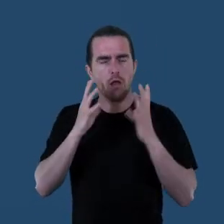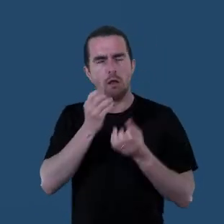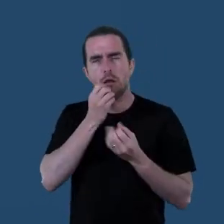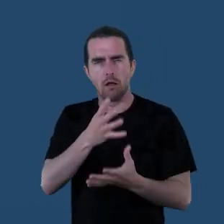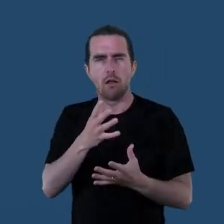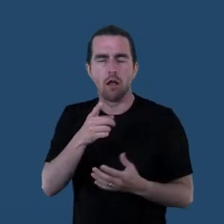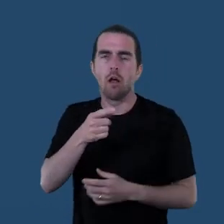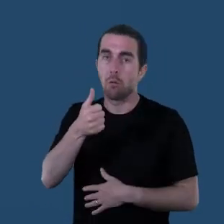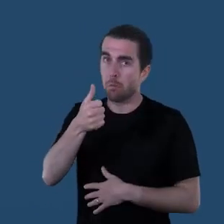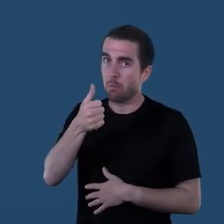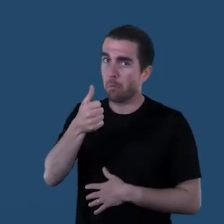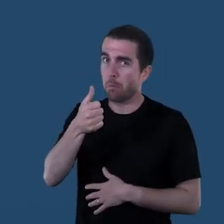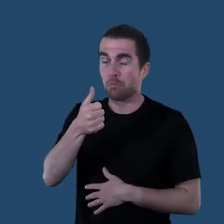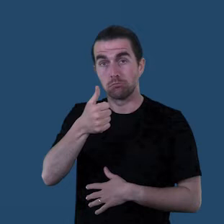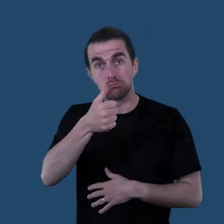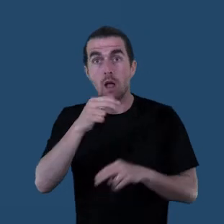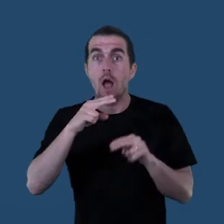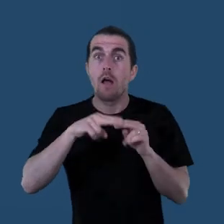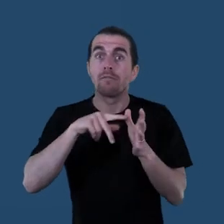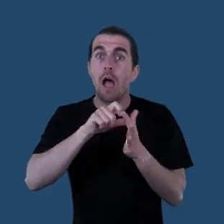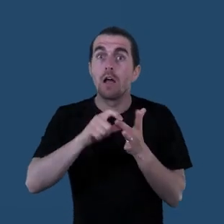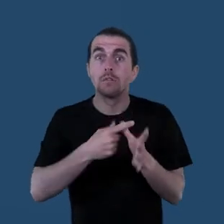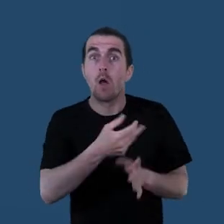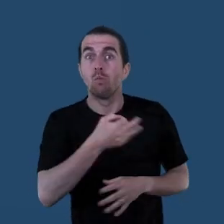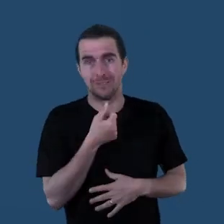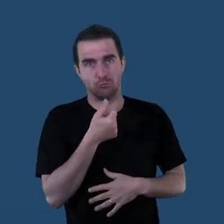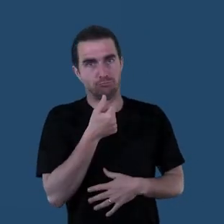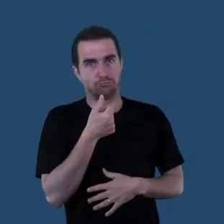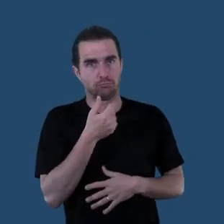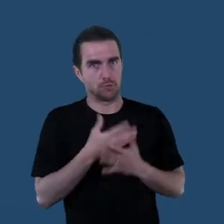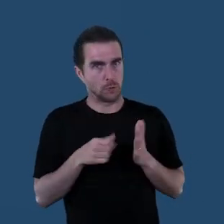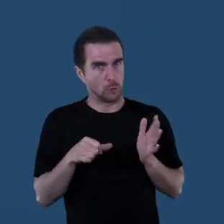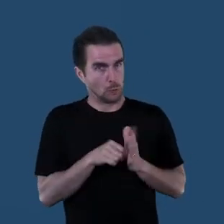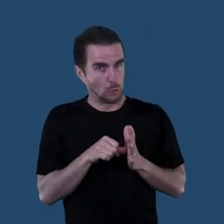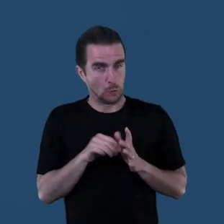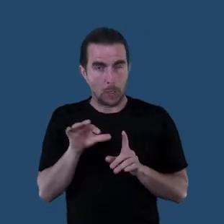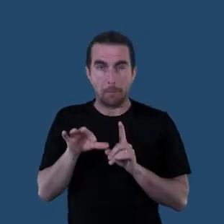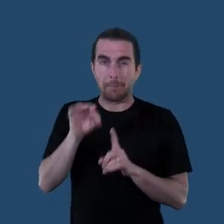Great, good question there, Fadia. It's a, it's always a tough one to pick your favorite out.